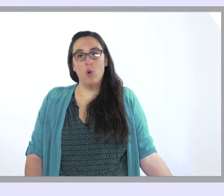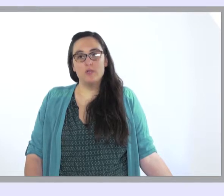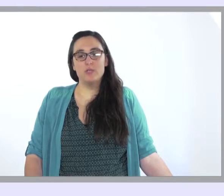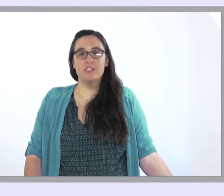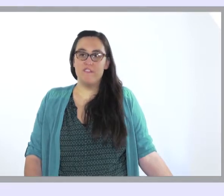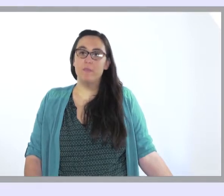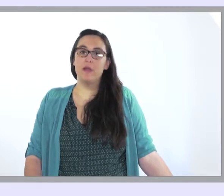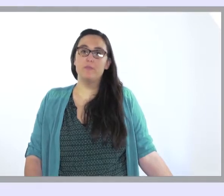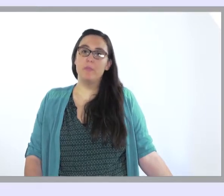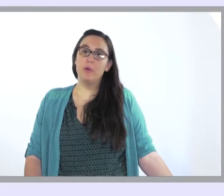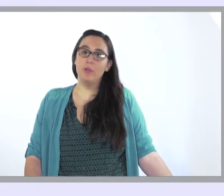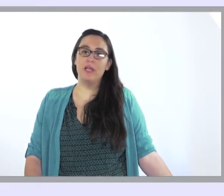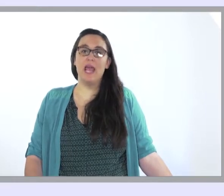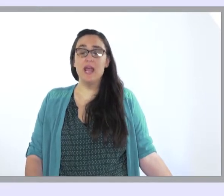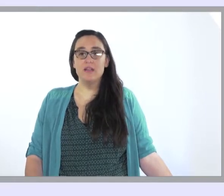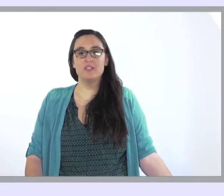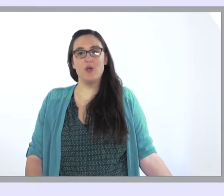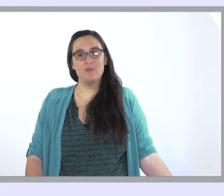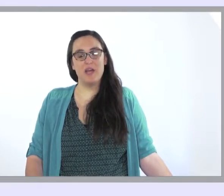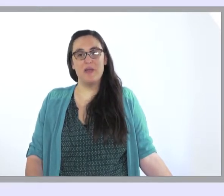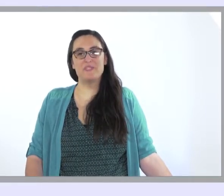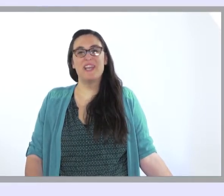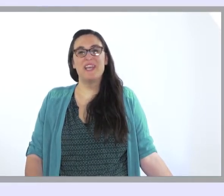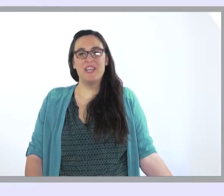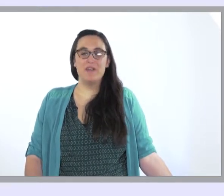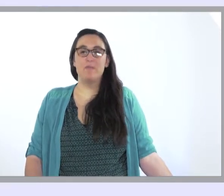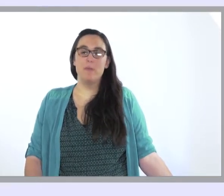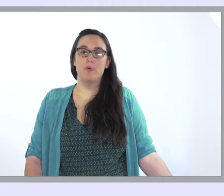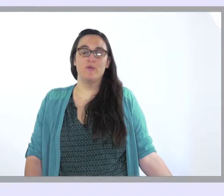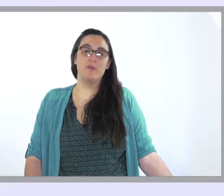but also deaf-blind people and, sometimes, hearing people,